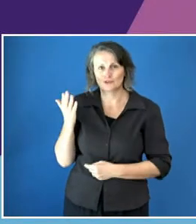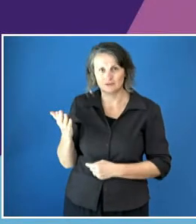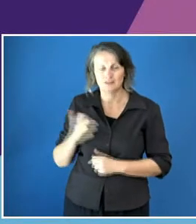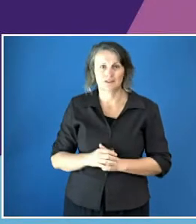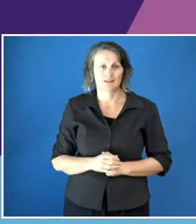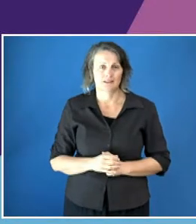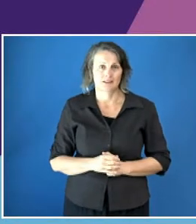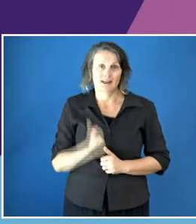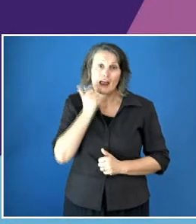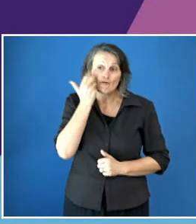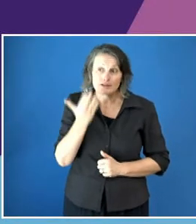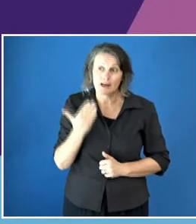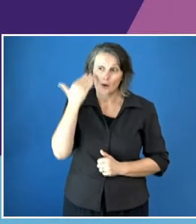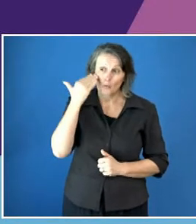cover matters that will be distressing and confronting.